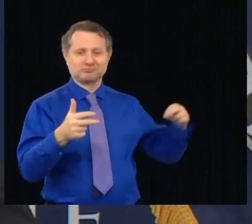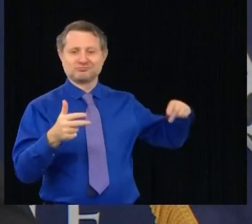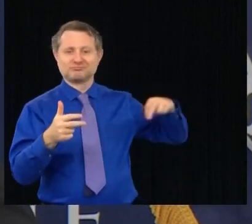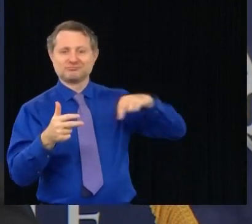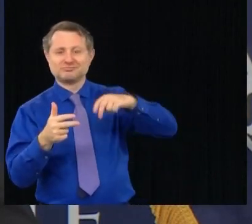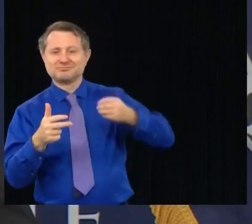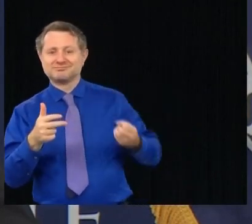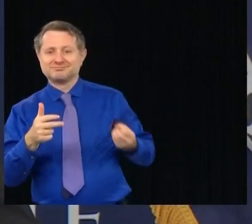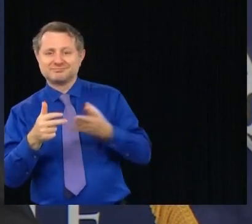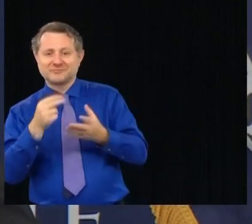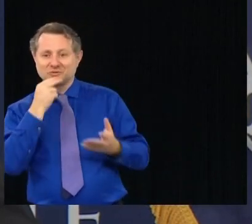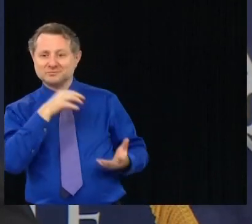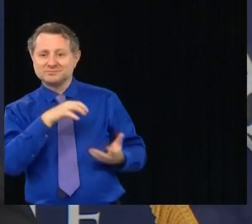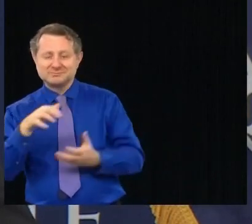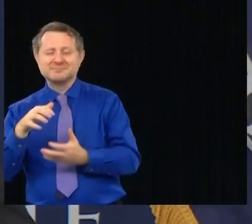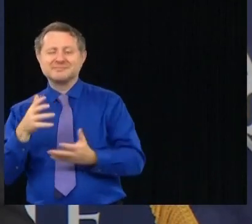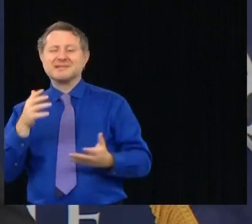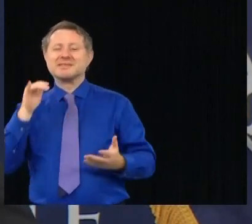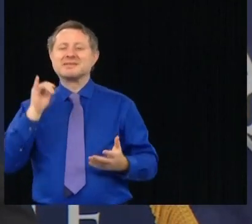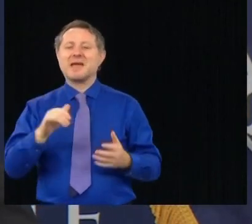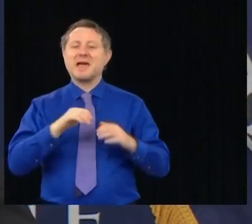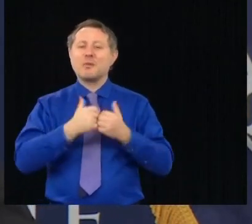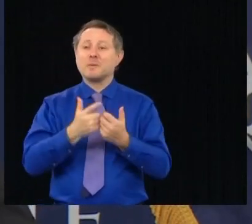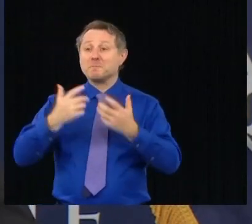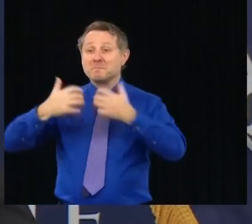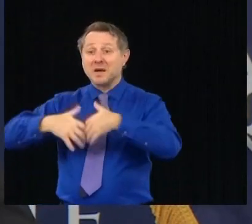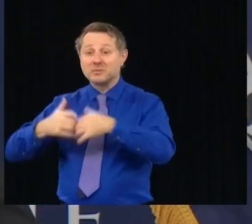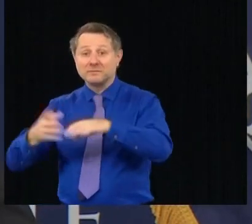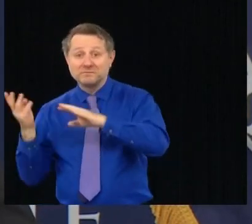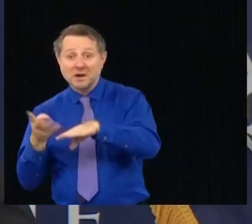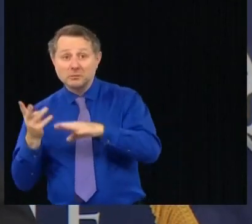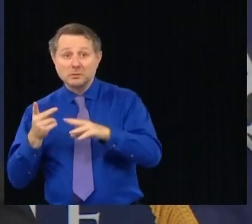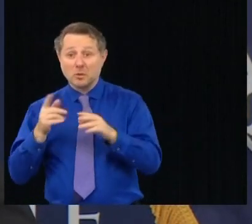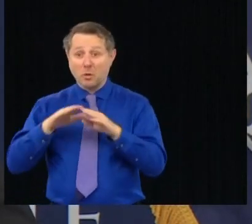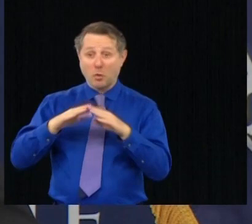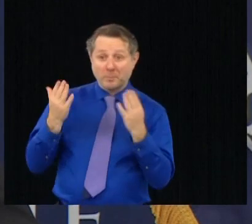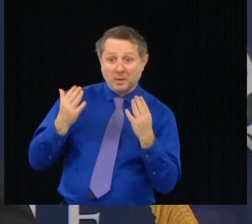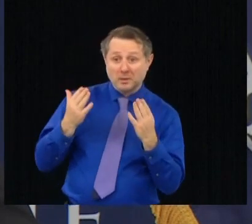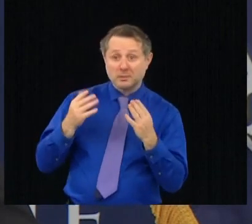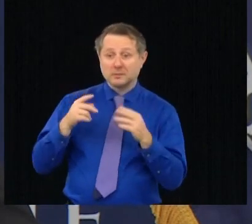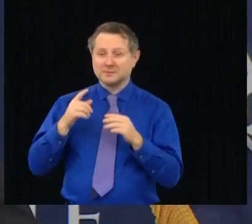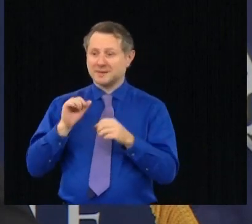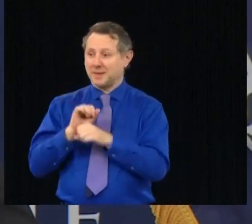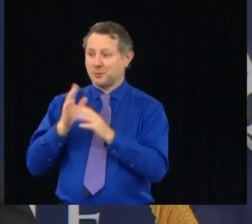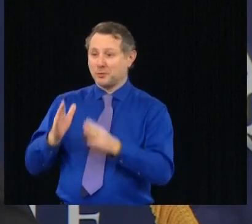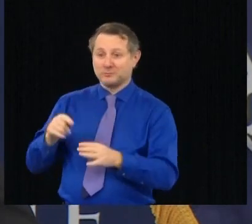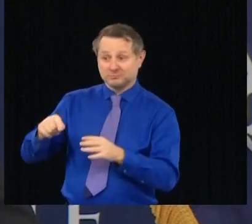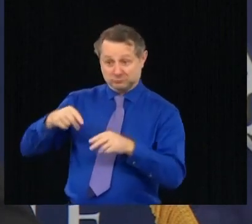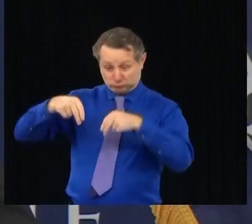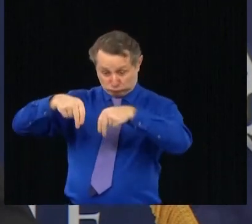THIS IS HOW RETAIL STORES WILL WORK, CURBSIDE PICKUP OR IN-STORE PICKUP, GET THE DETAILS